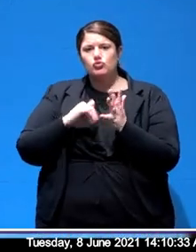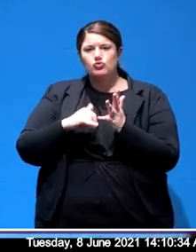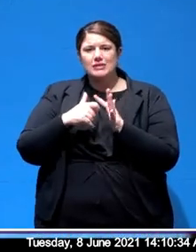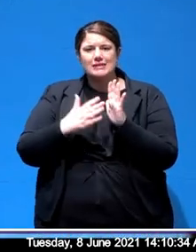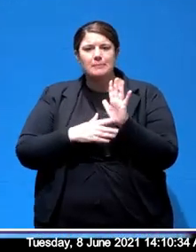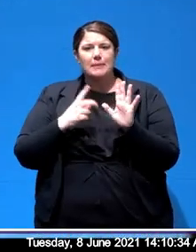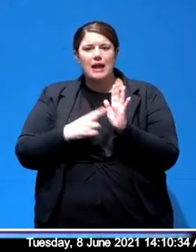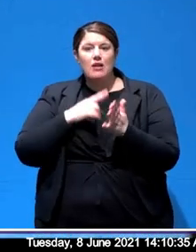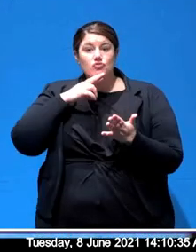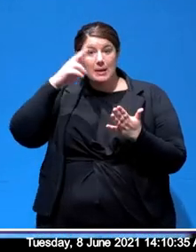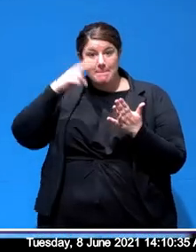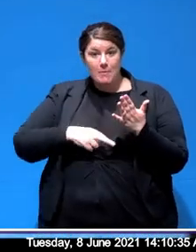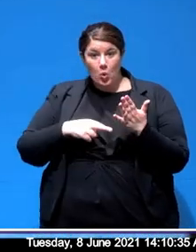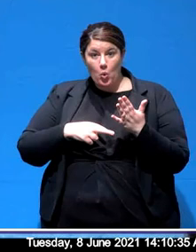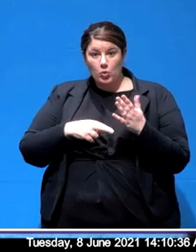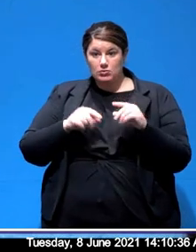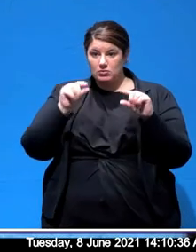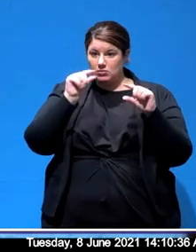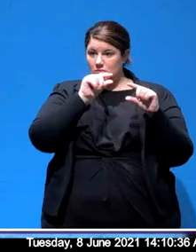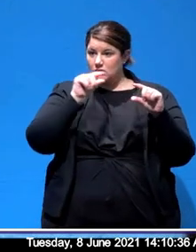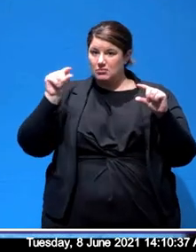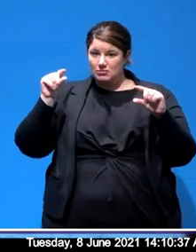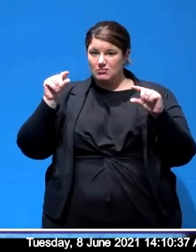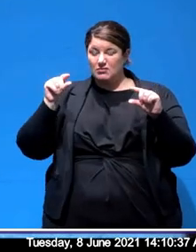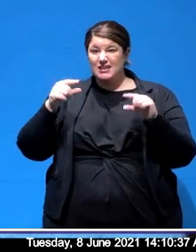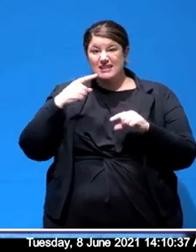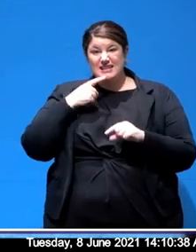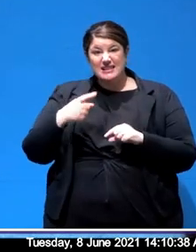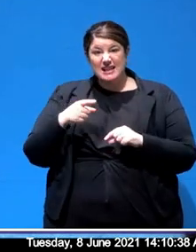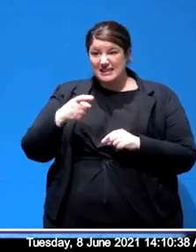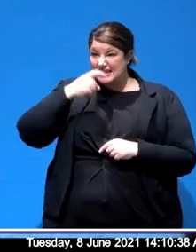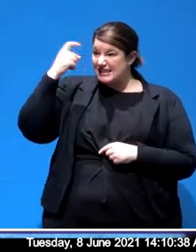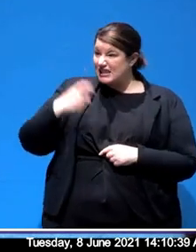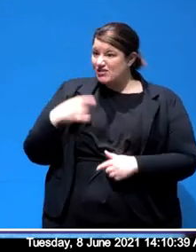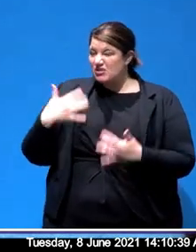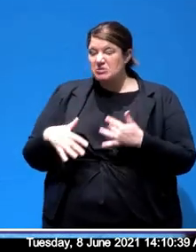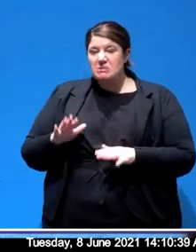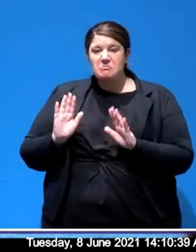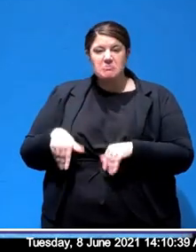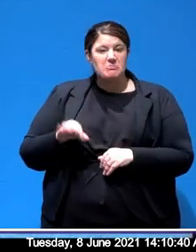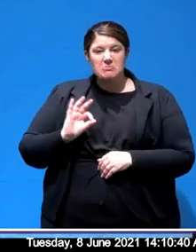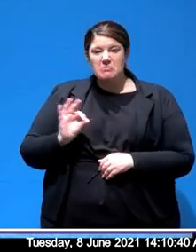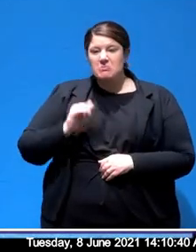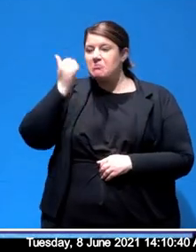the severity is again identified as "insignificant". Do you see that? Yes, I do. Yes.